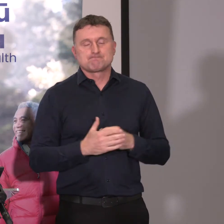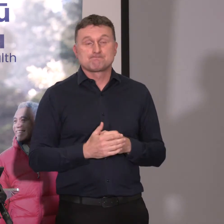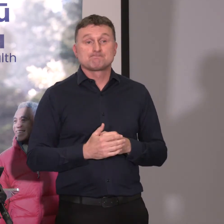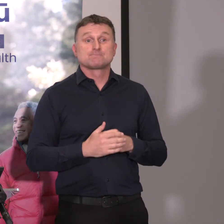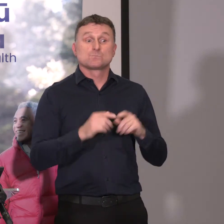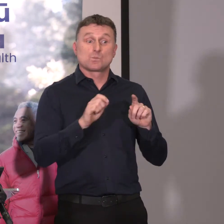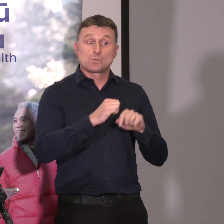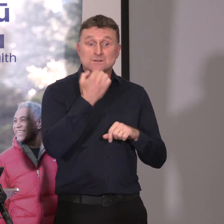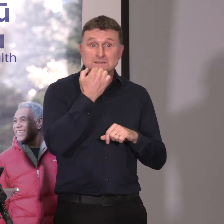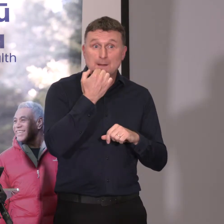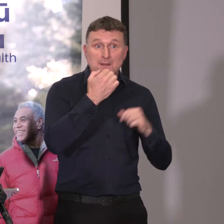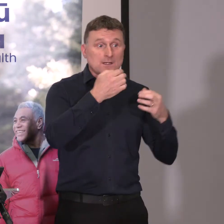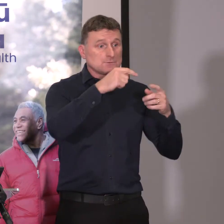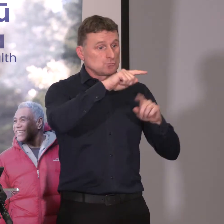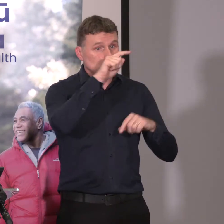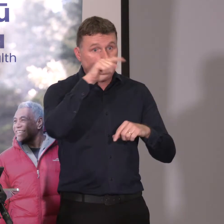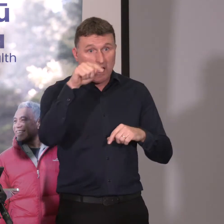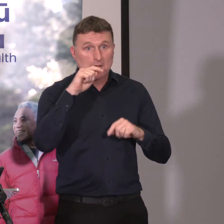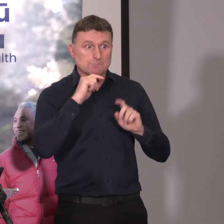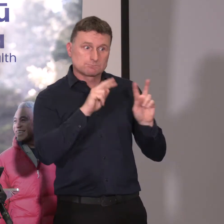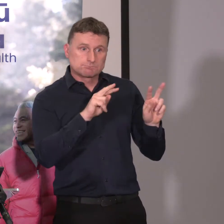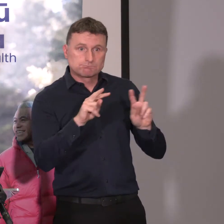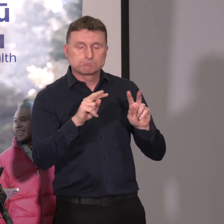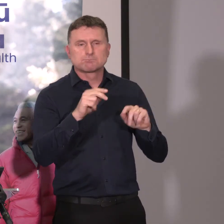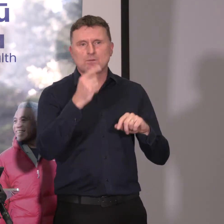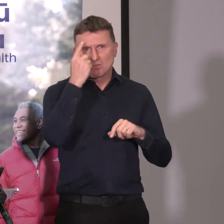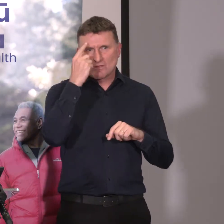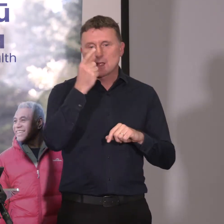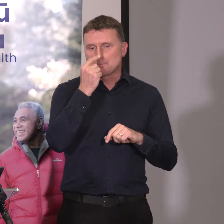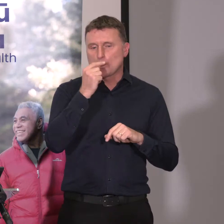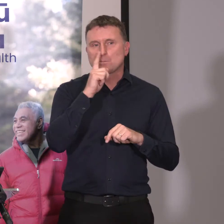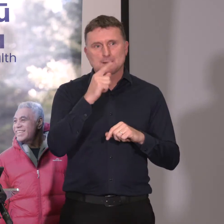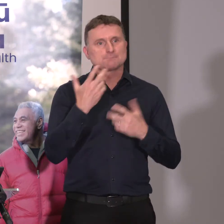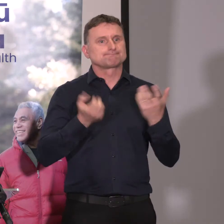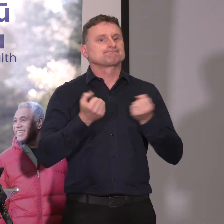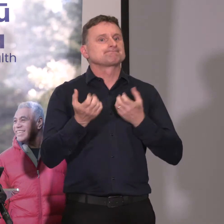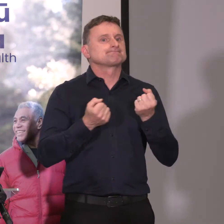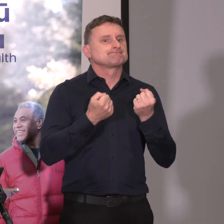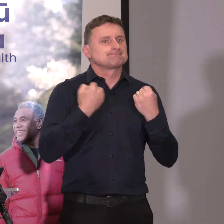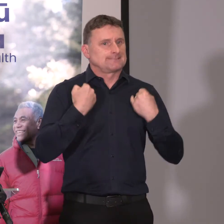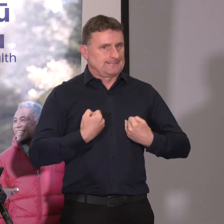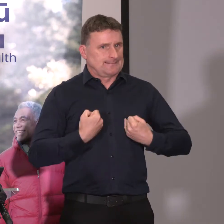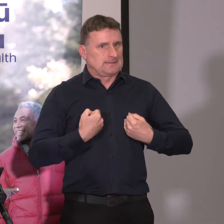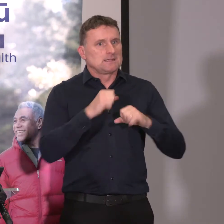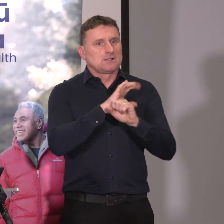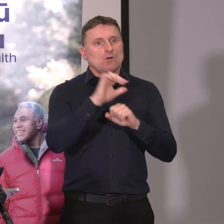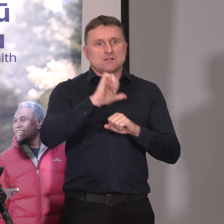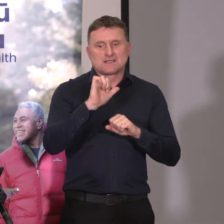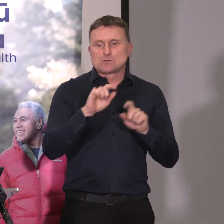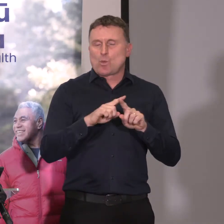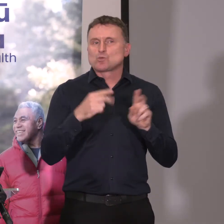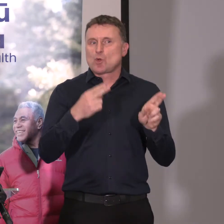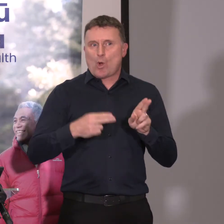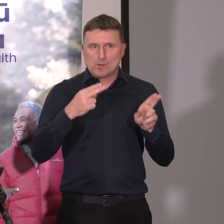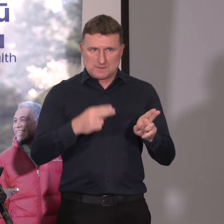we will be watching the numbers closely and continue to plan for a continued increase in cases possibly, and increases in